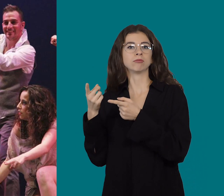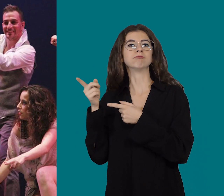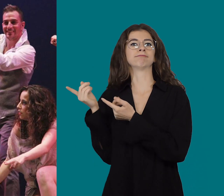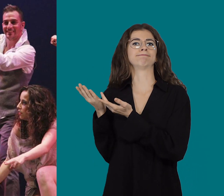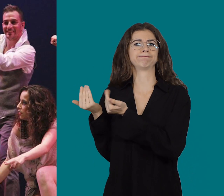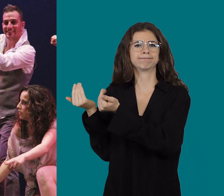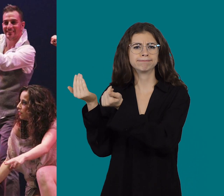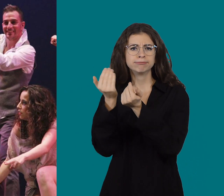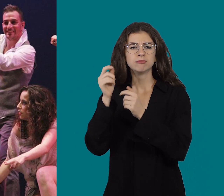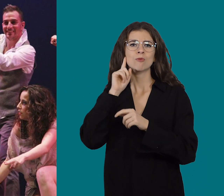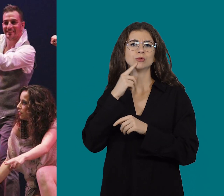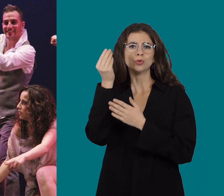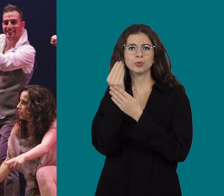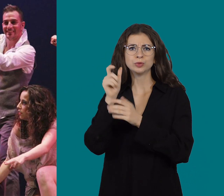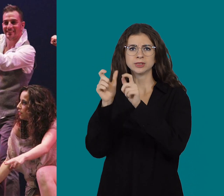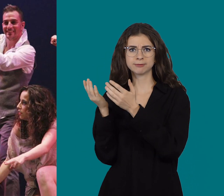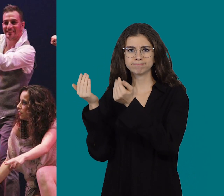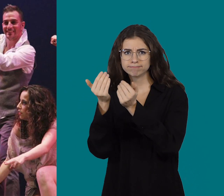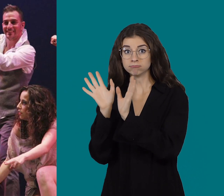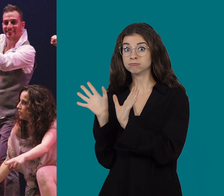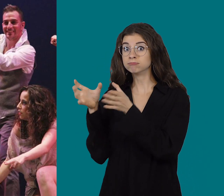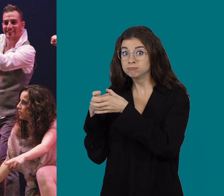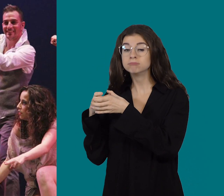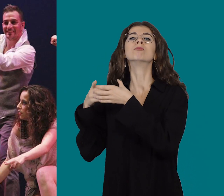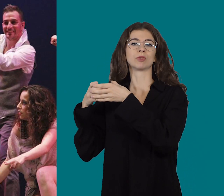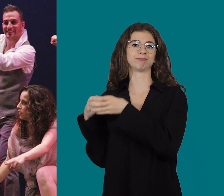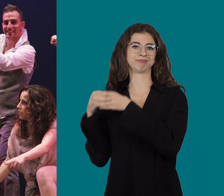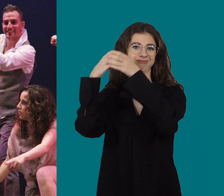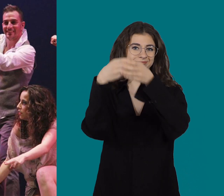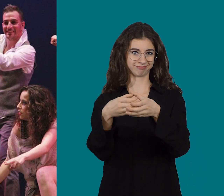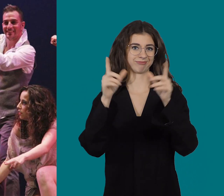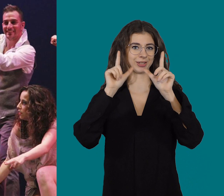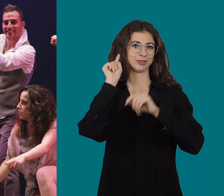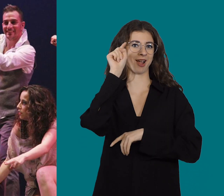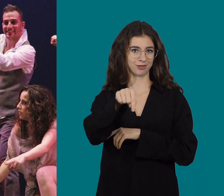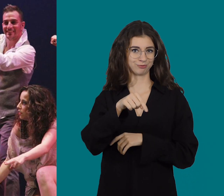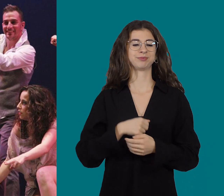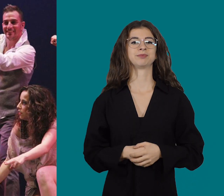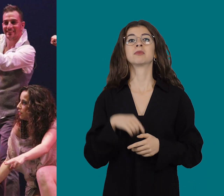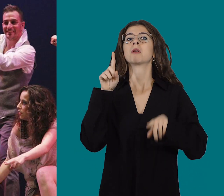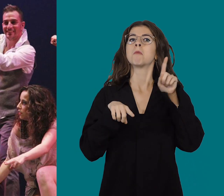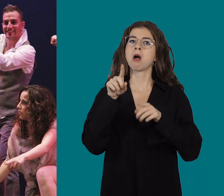and then she oversees contacting other deaf artists. Once the team is formed, they show up at the event.